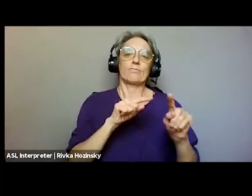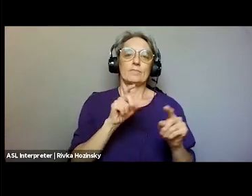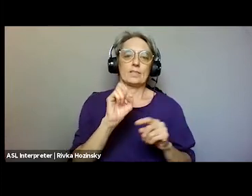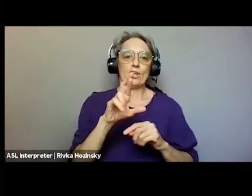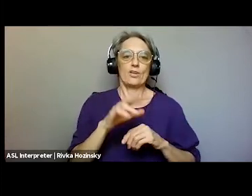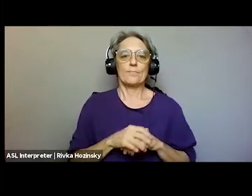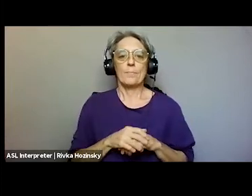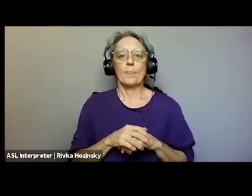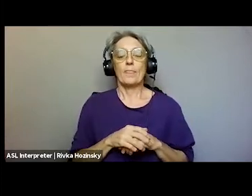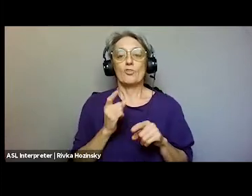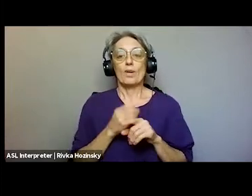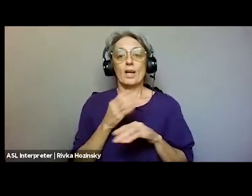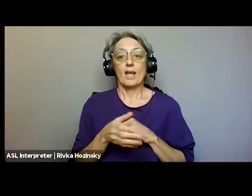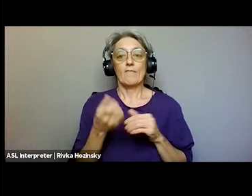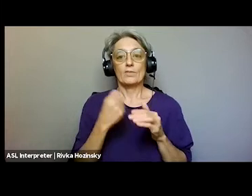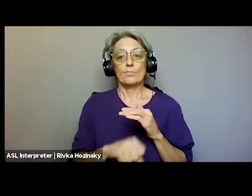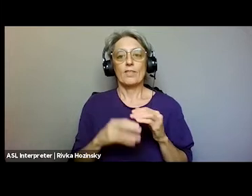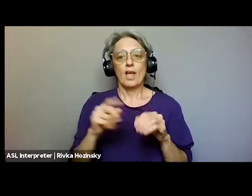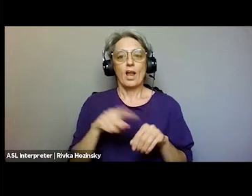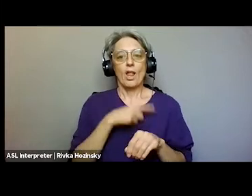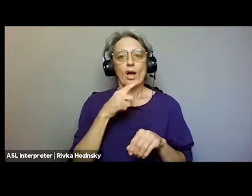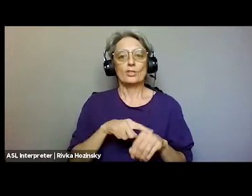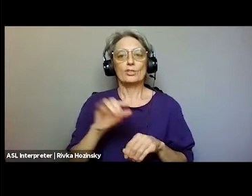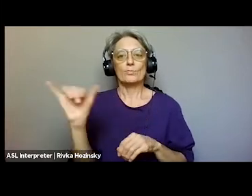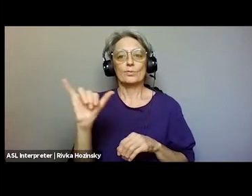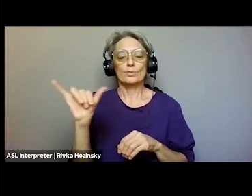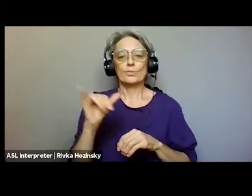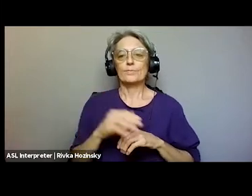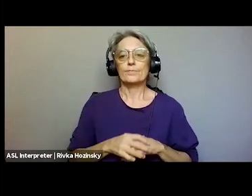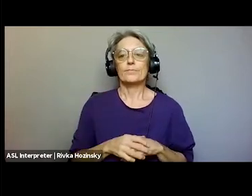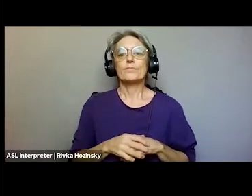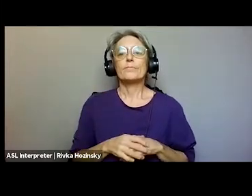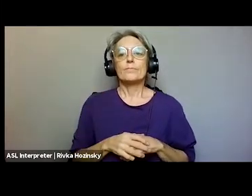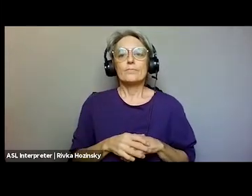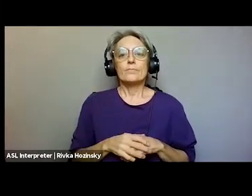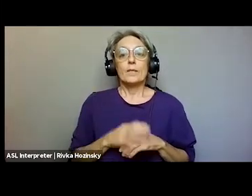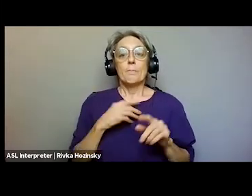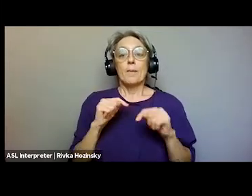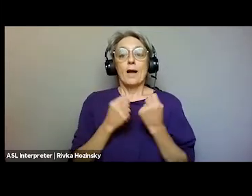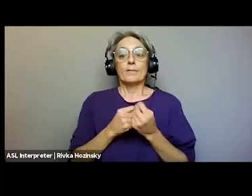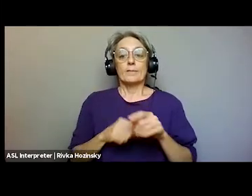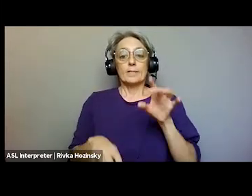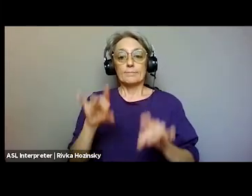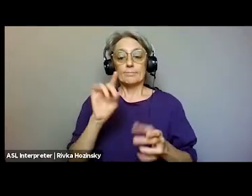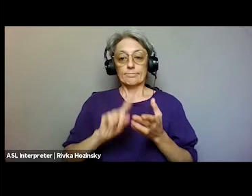period as well as long term. So again with the work that my team has done we were able to show